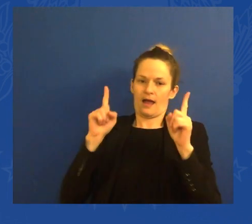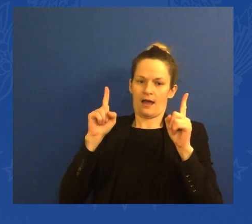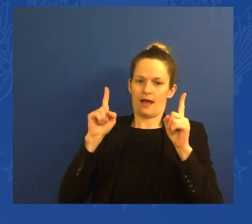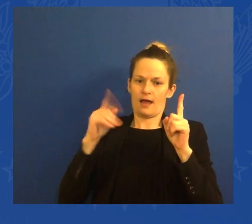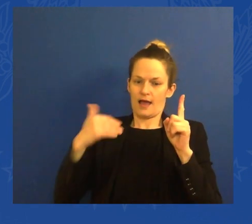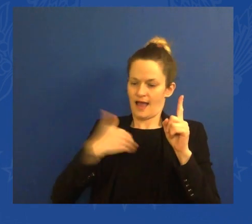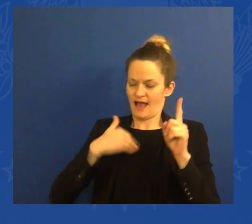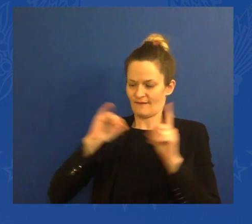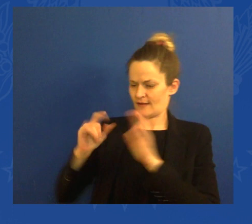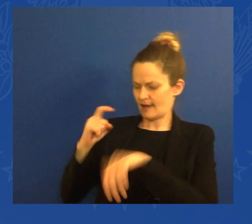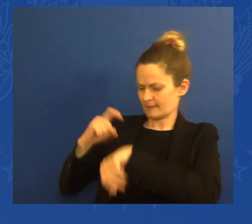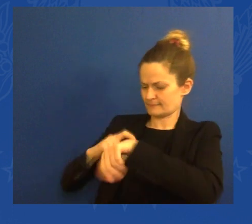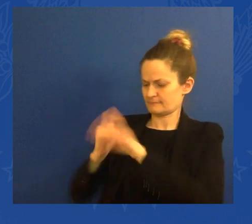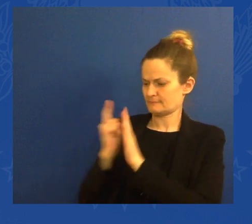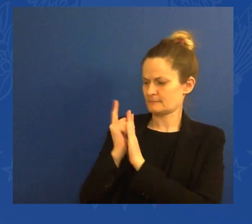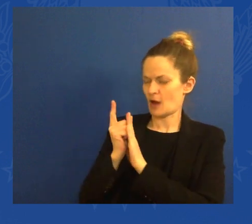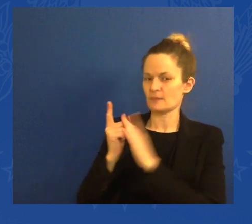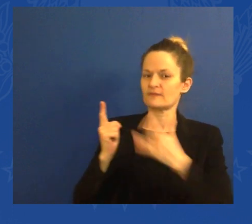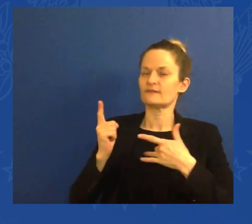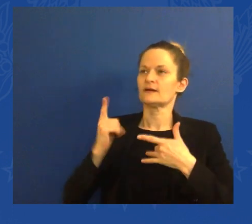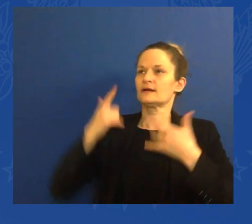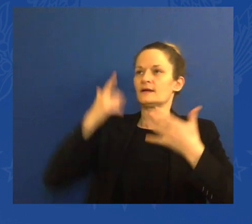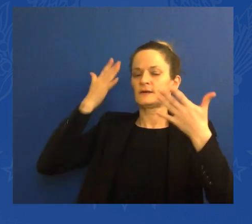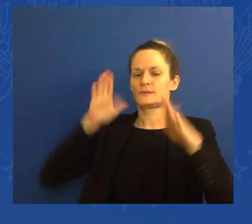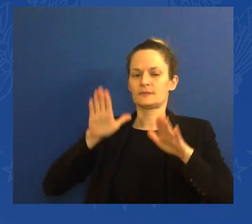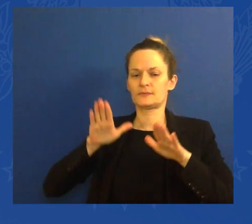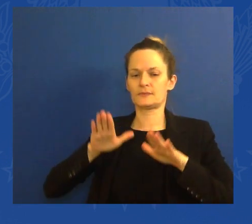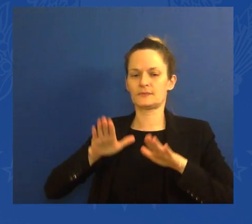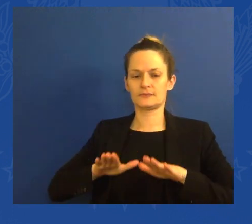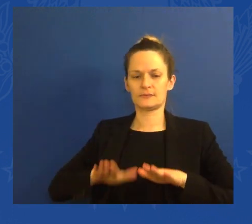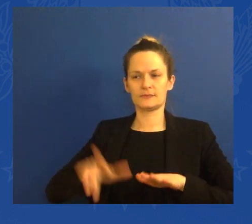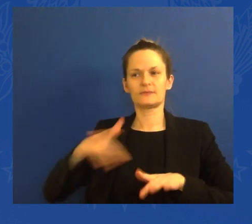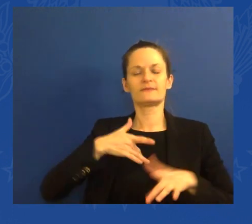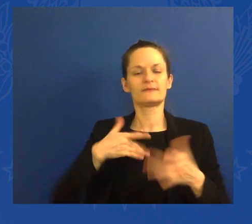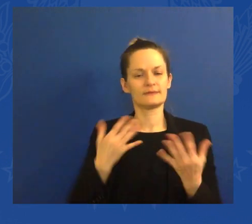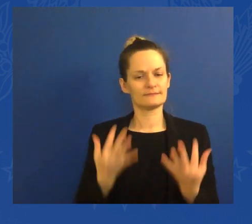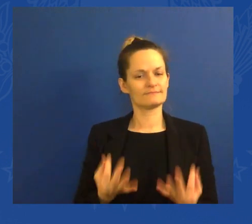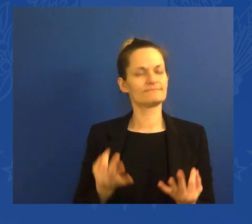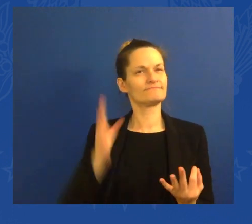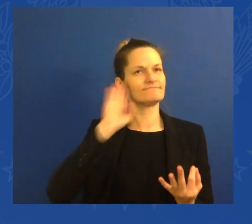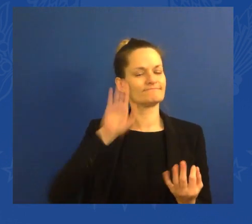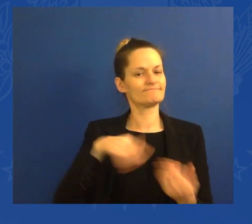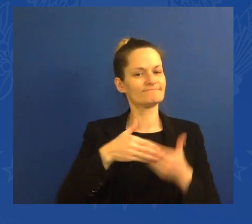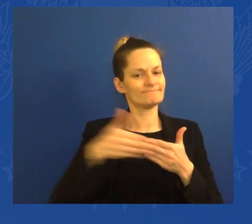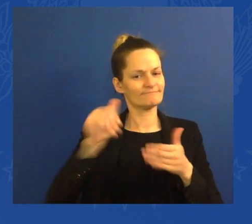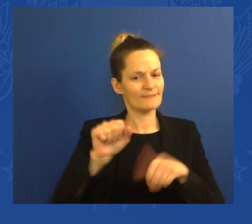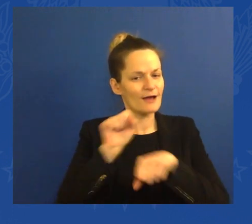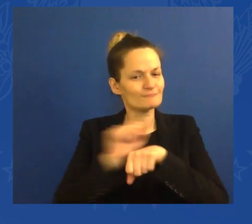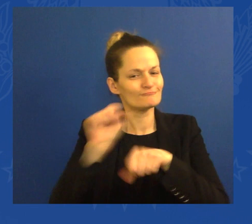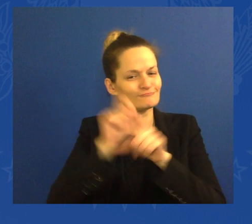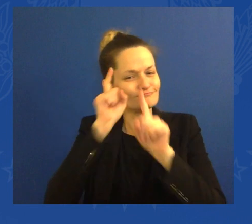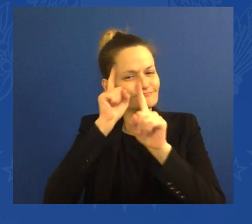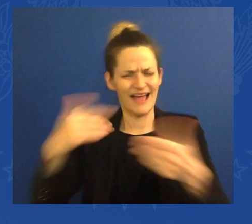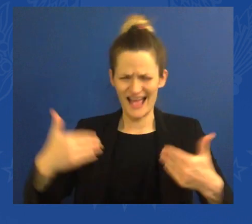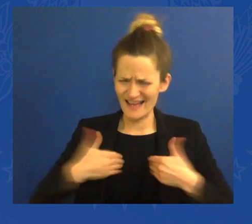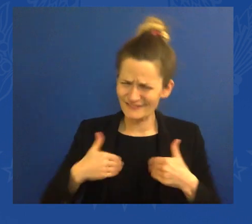Our world faces incredible challenges. But things are so much better.